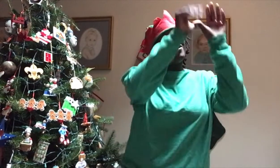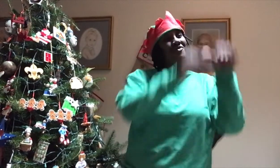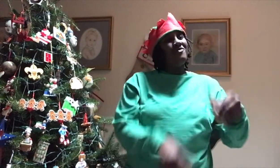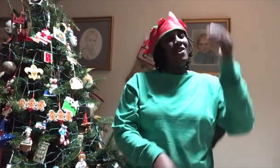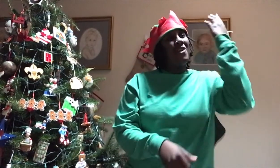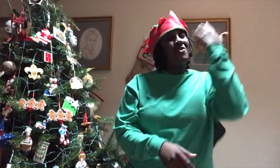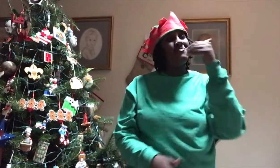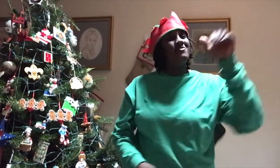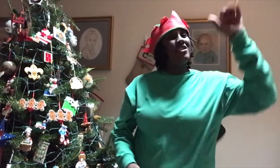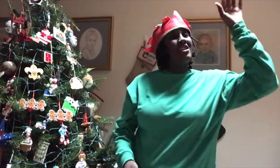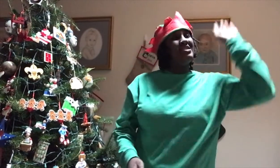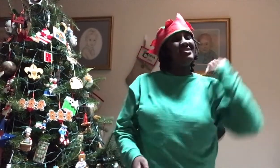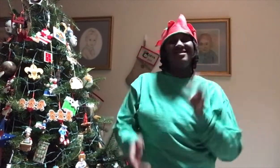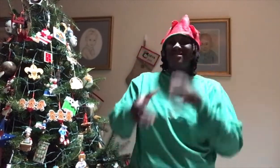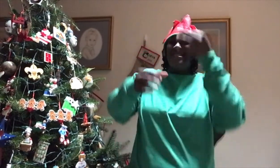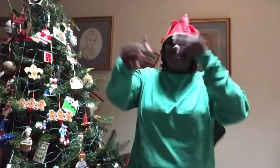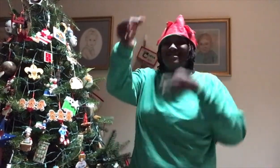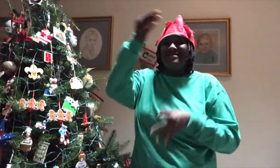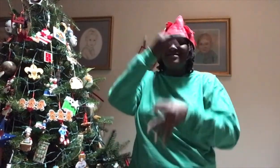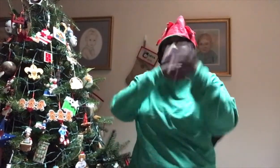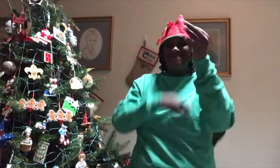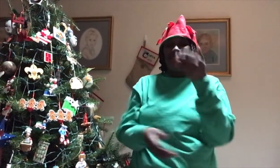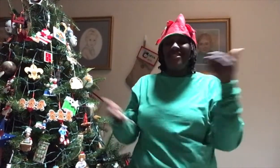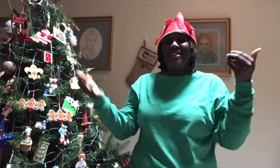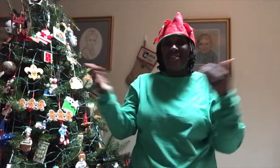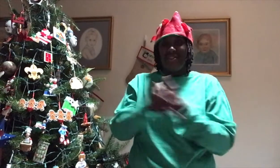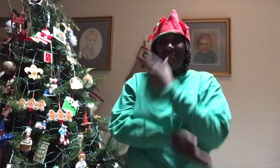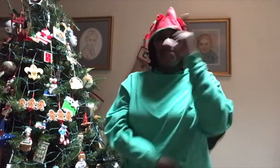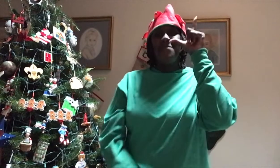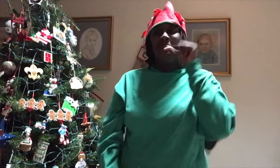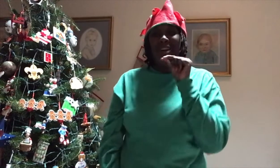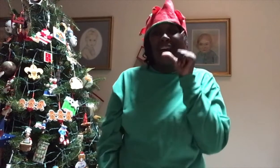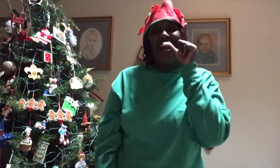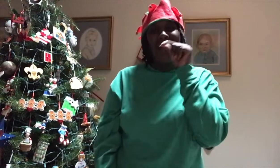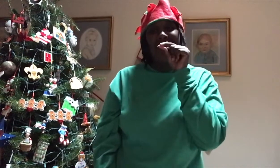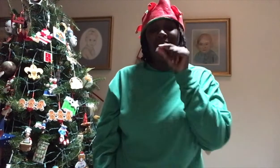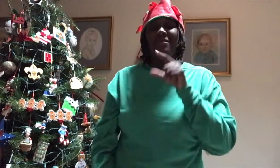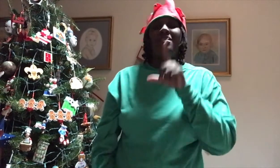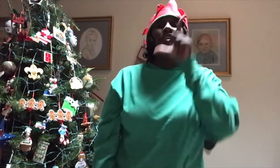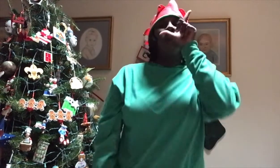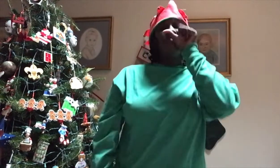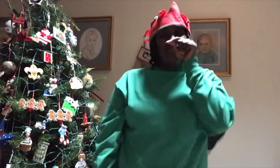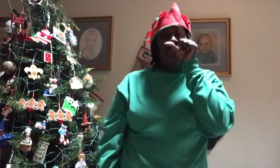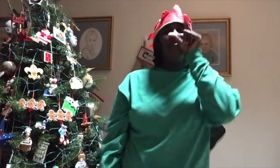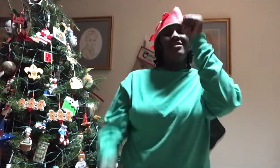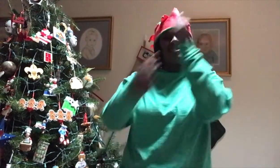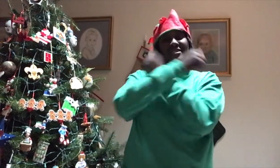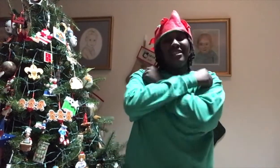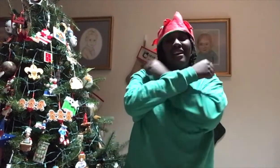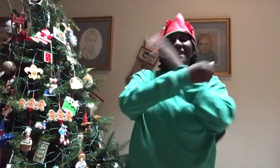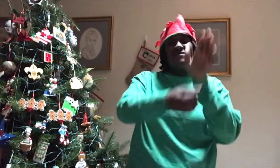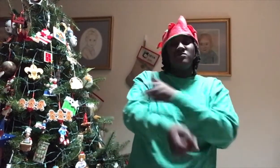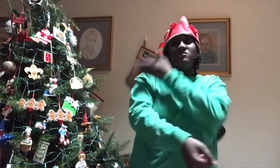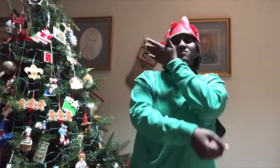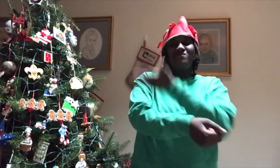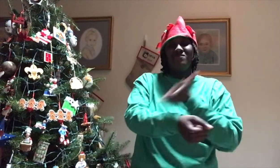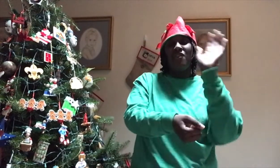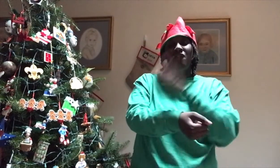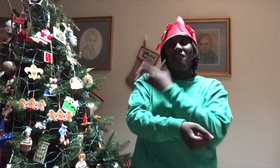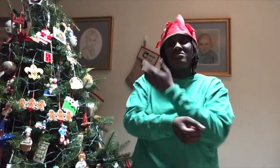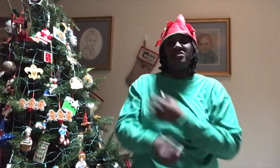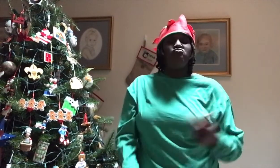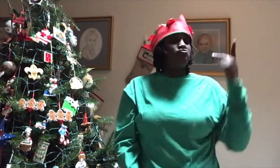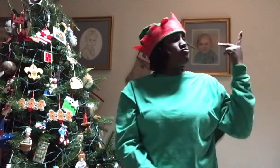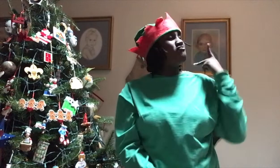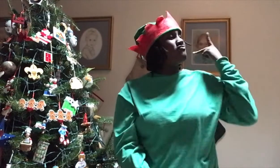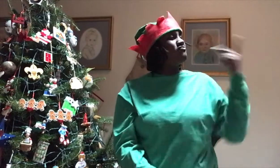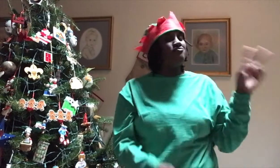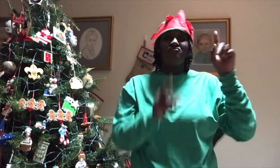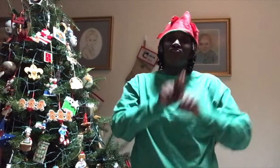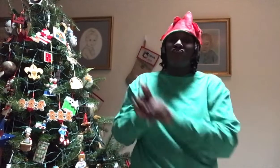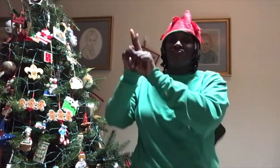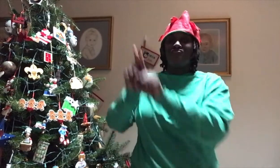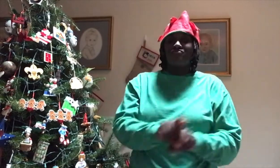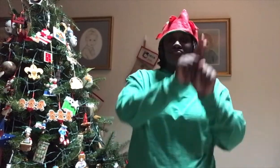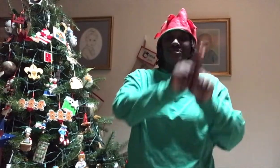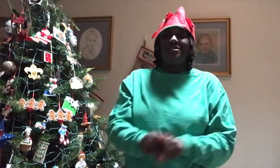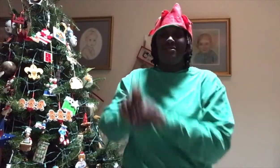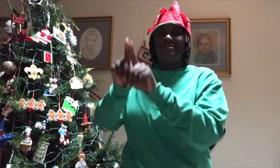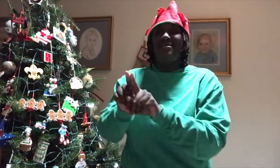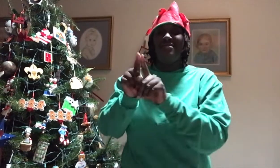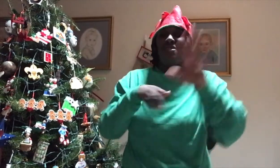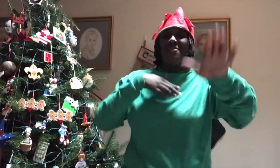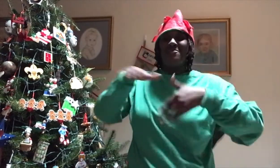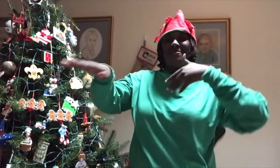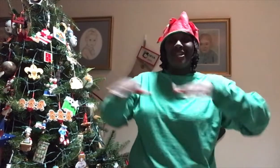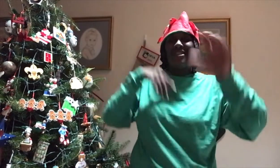is